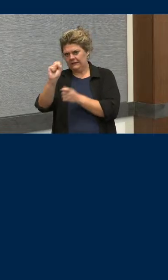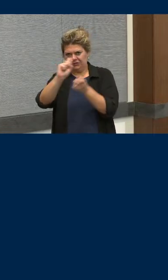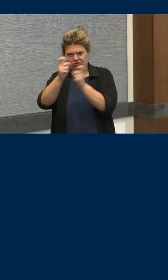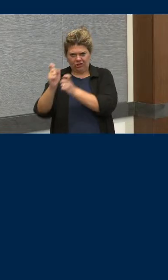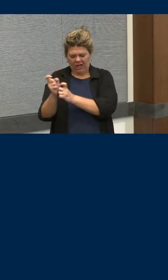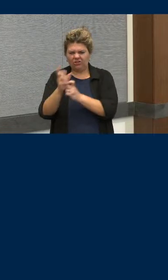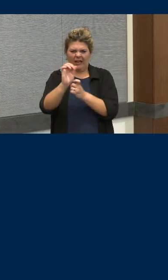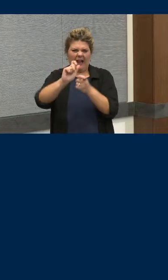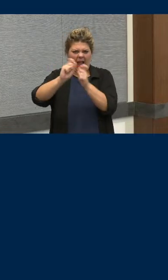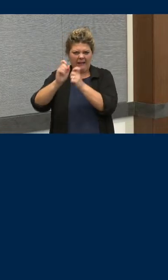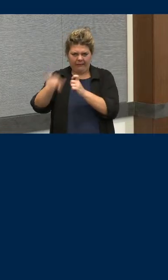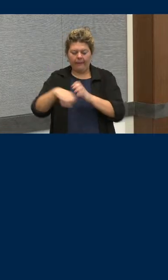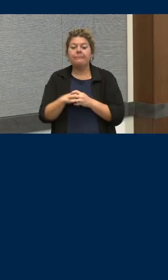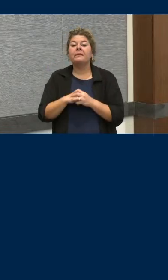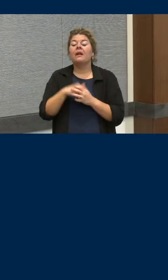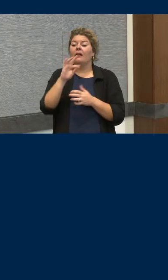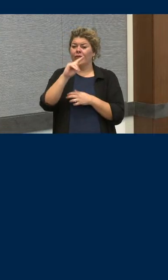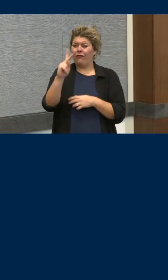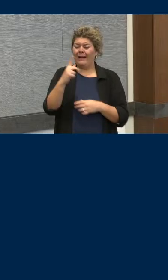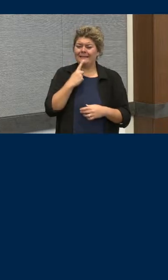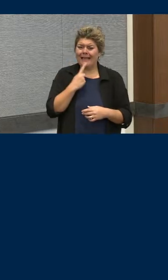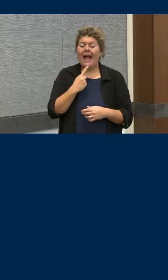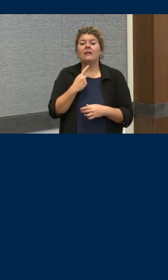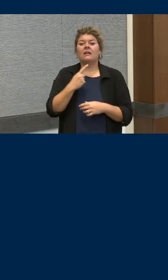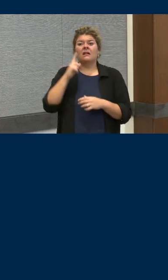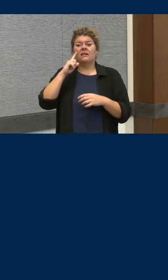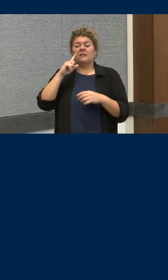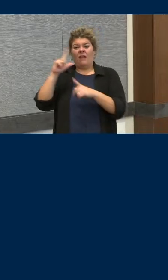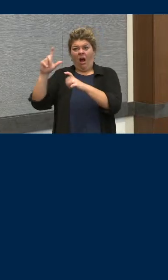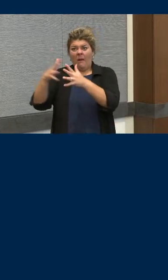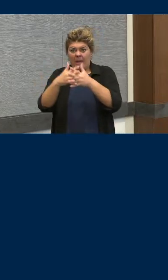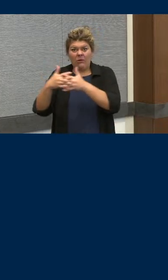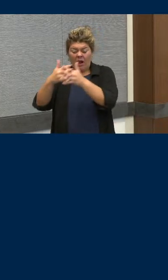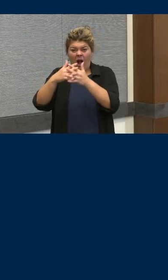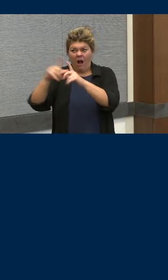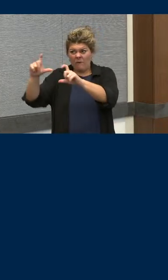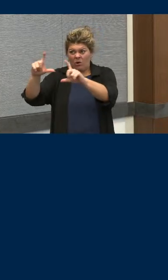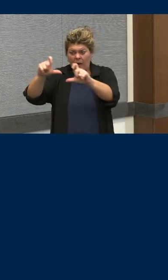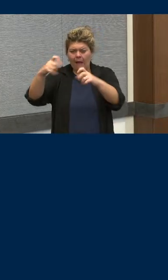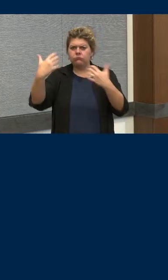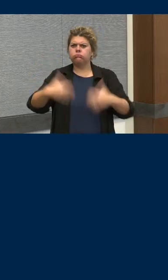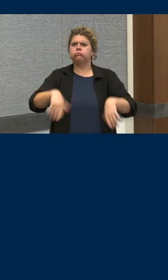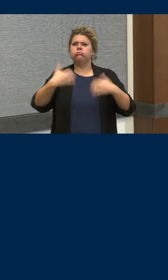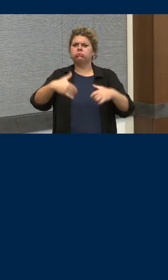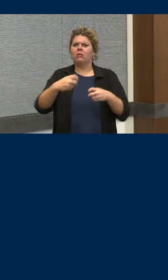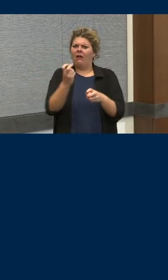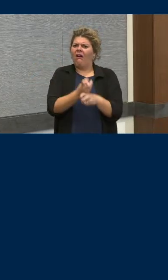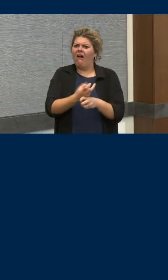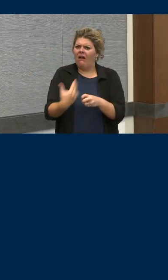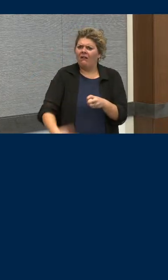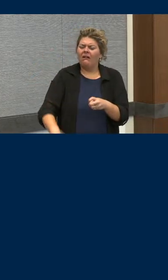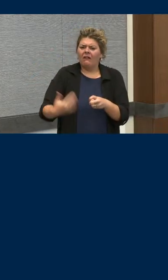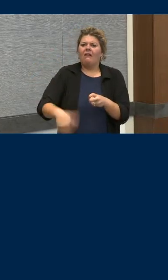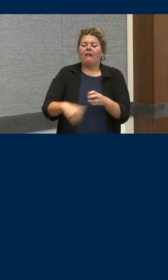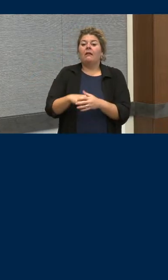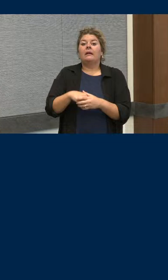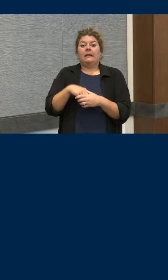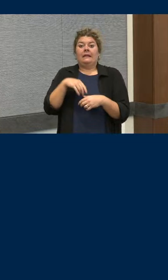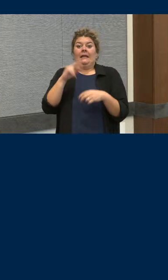photographing of America is a large order, read at all literally, The phrase would be an